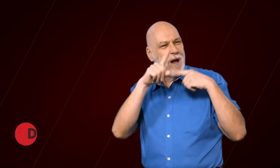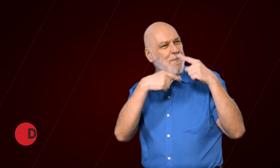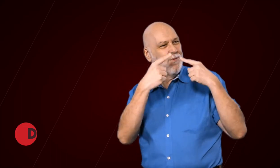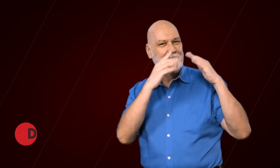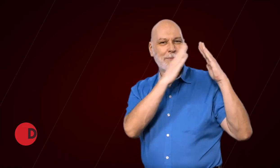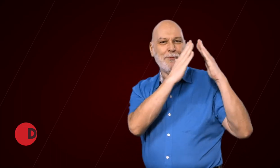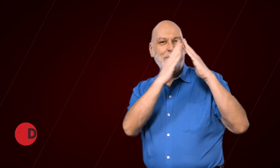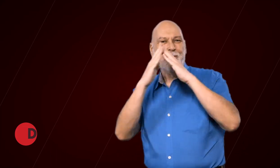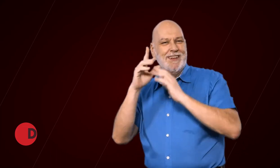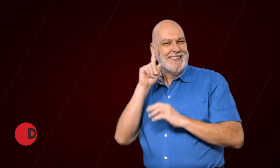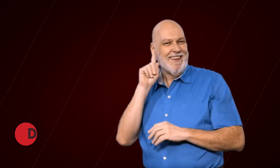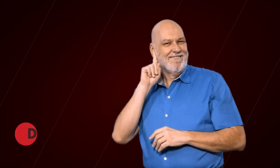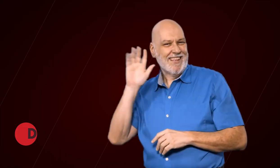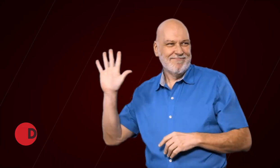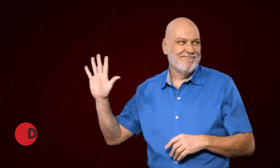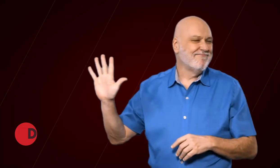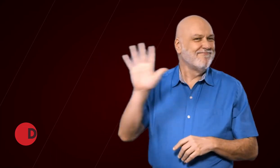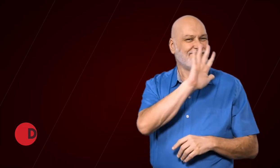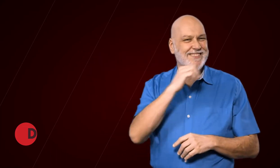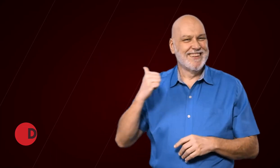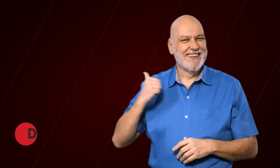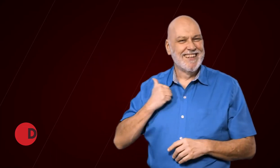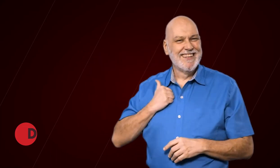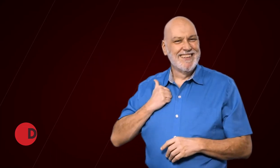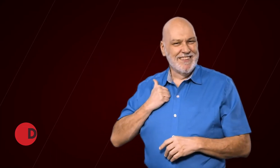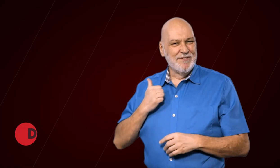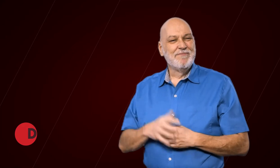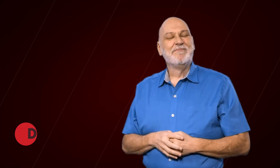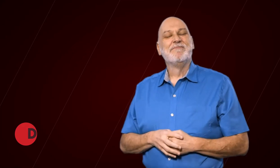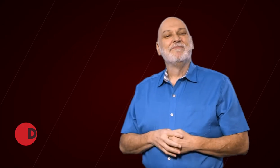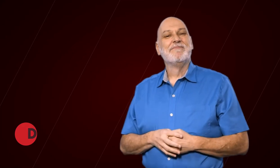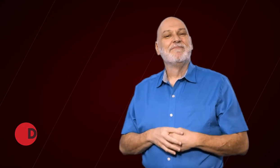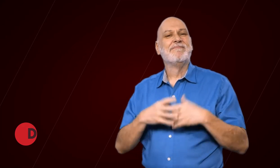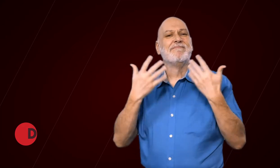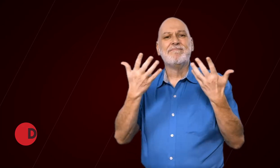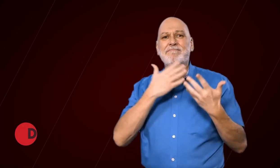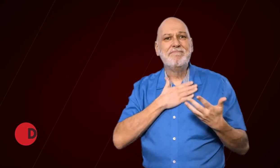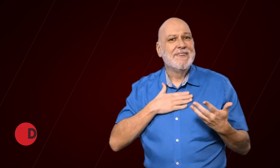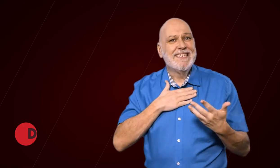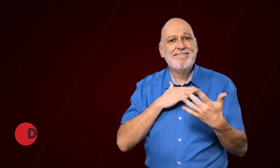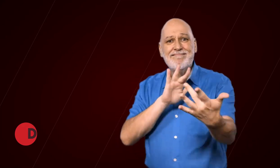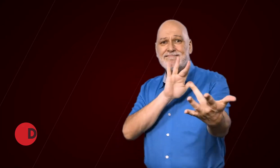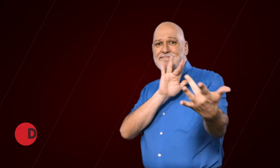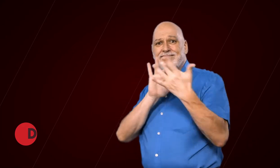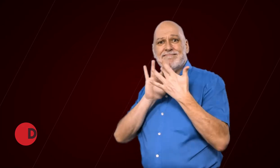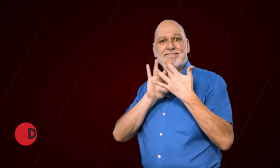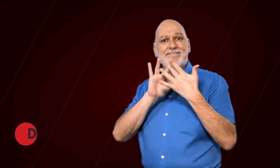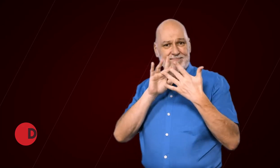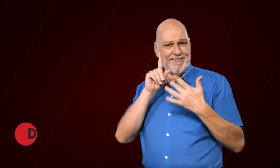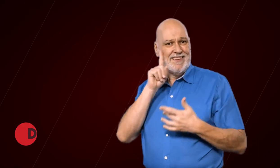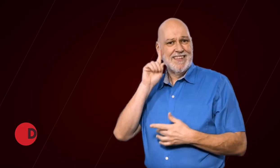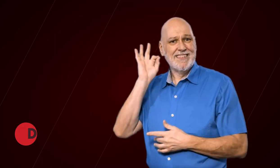I like to know more about Deaf communities across Canada.